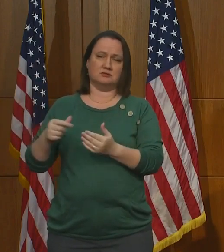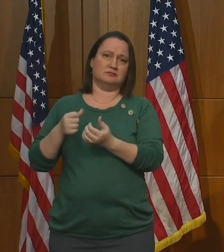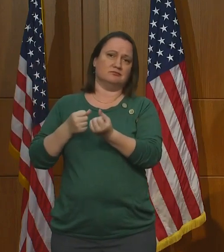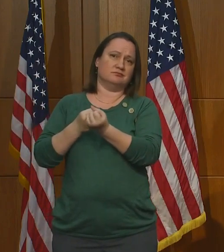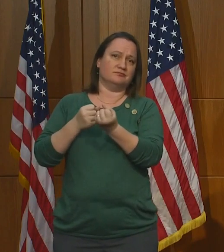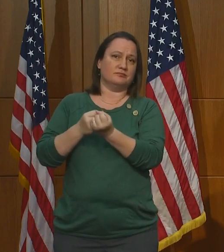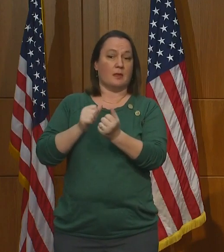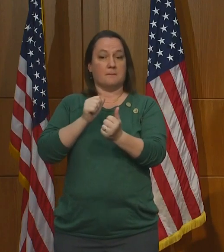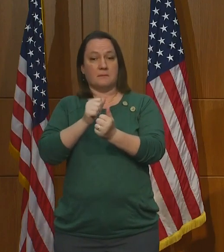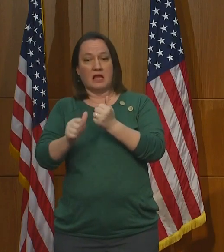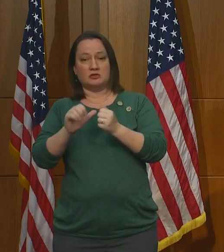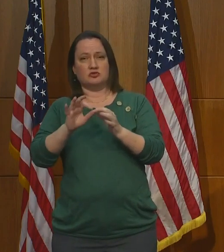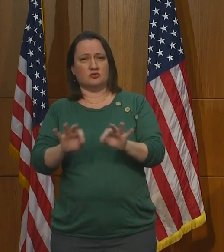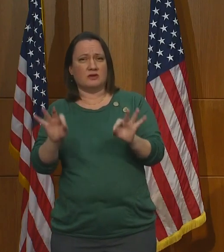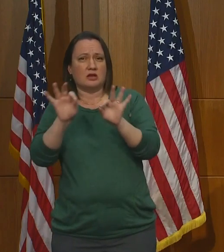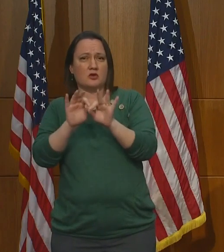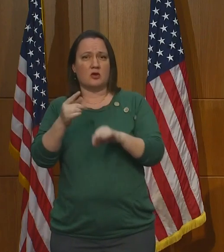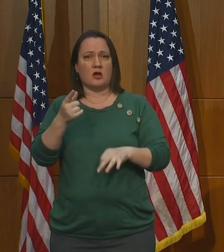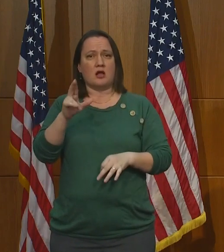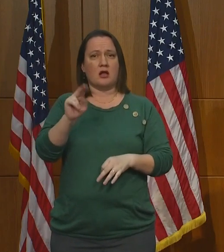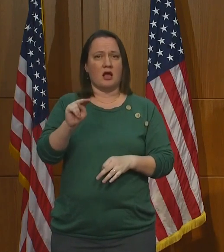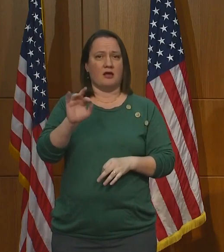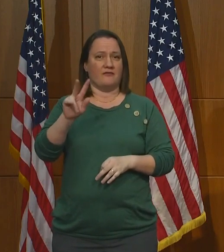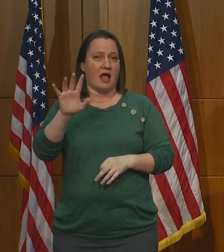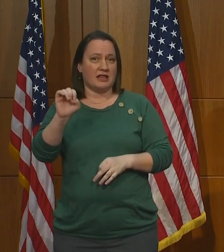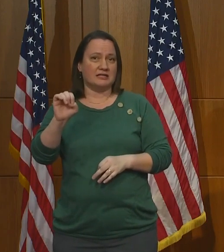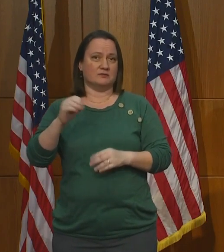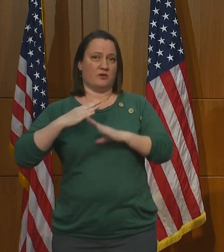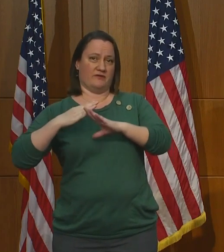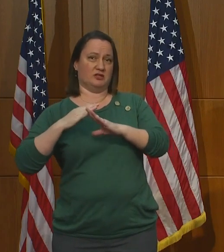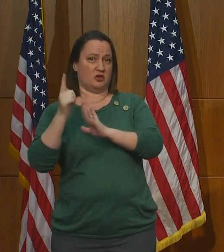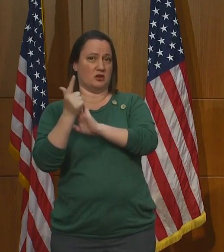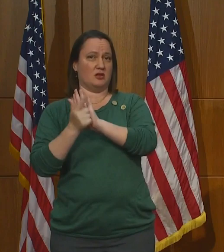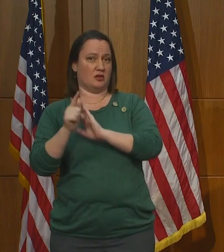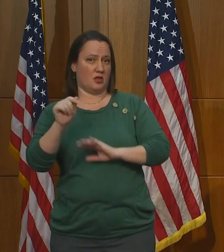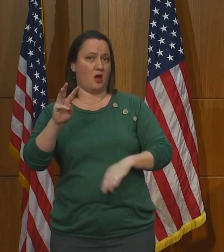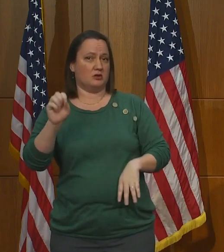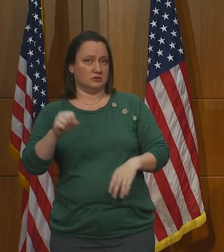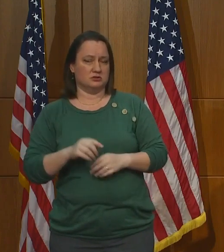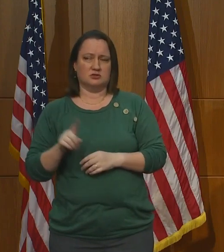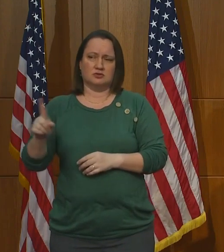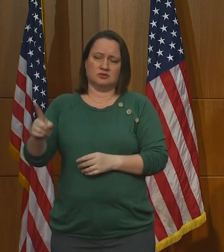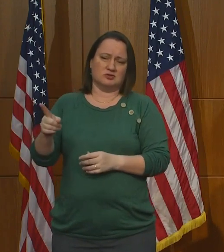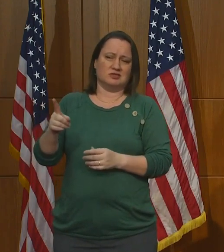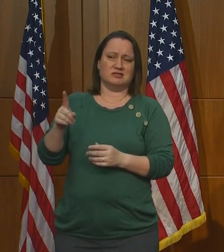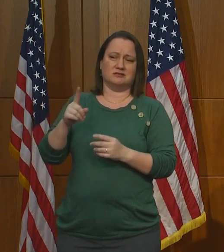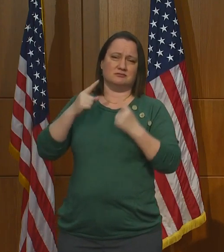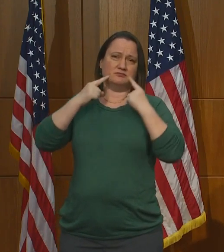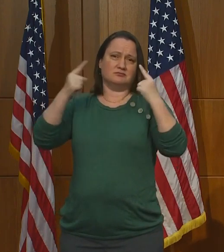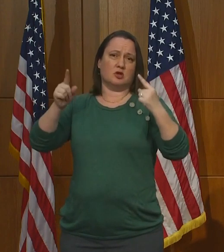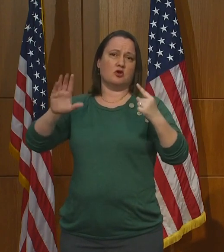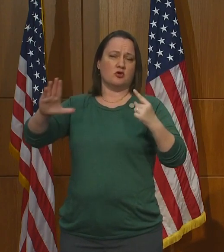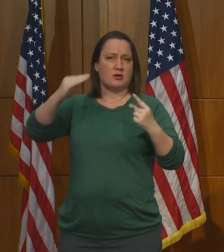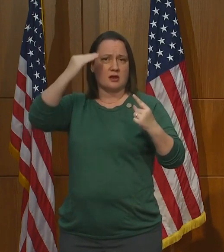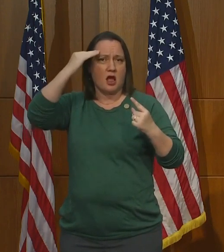SUCCESSFULLY HELPING TO PASS CRITICAL. GUN VIOLENCE PREVENTION LOCALS SHE IS WELL